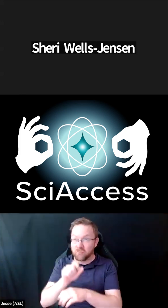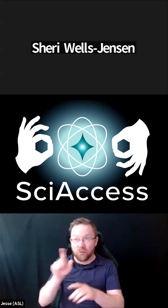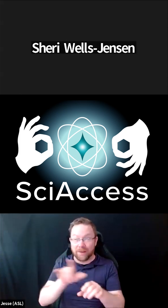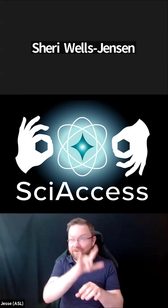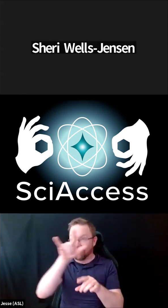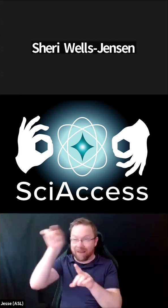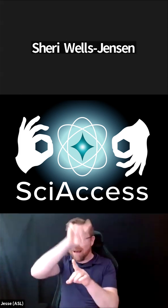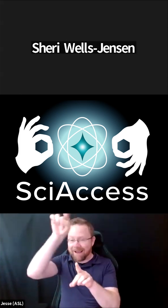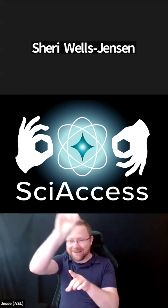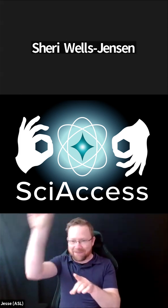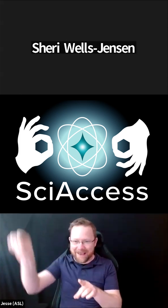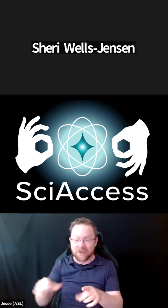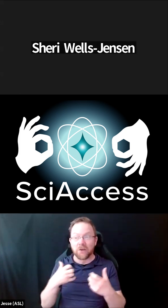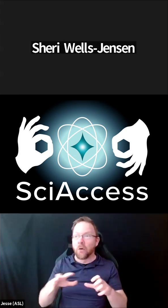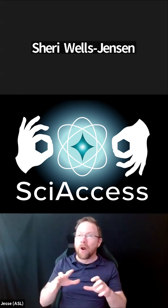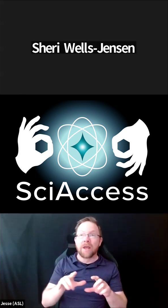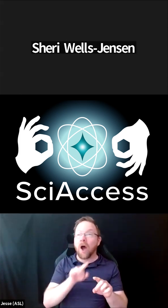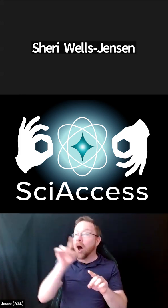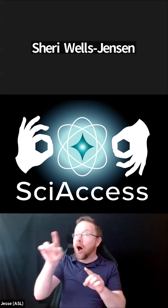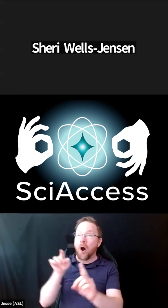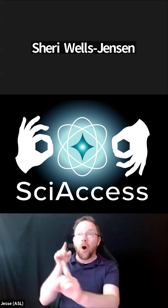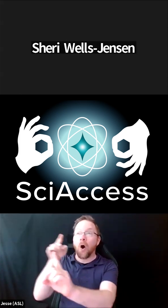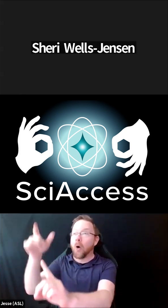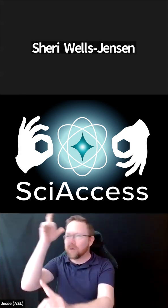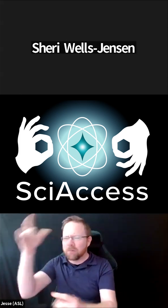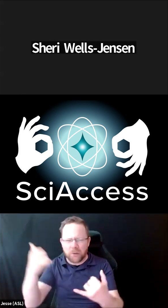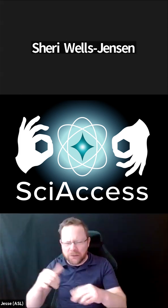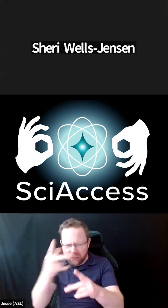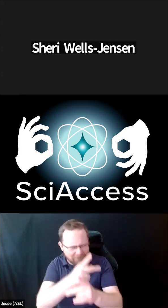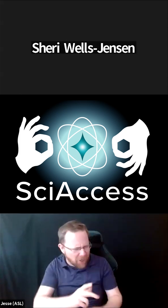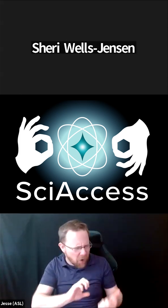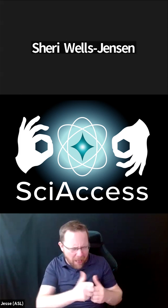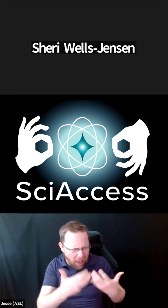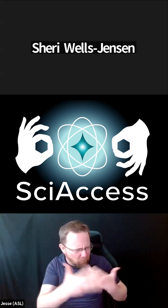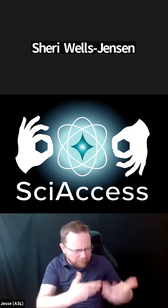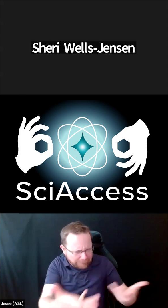things will work. You just try to do everything you can in advance.